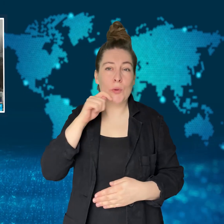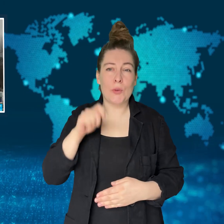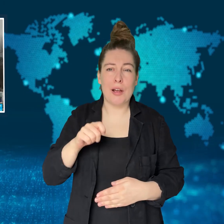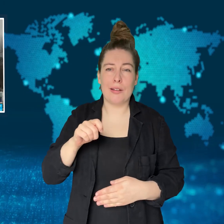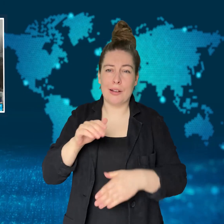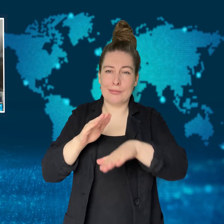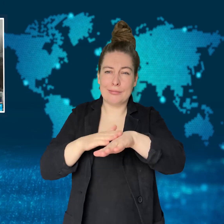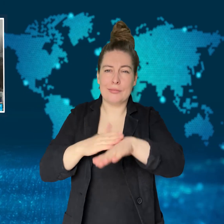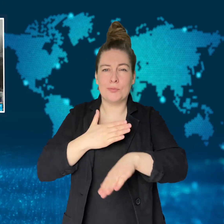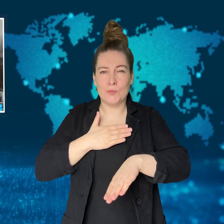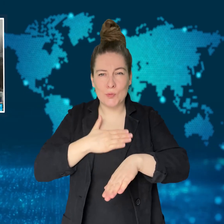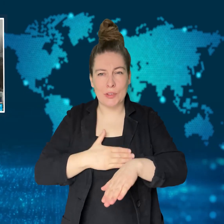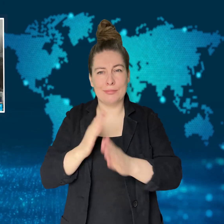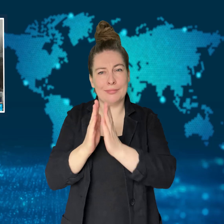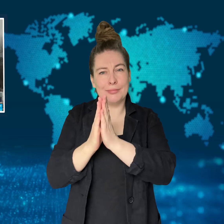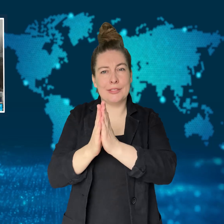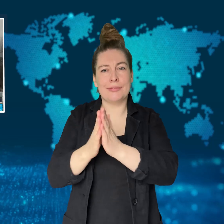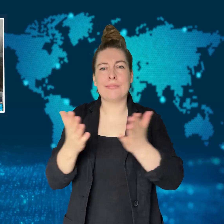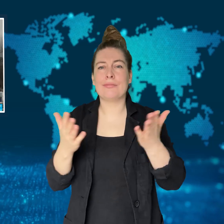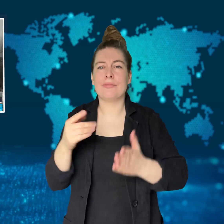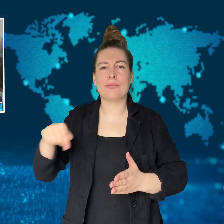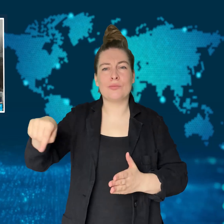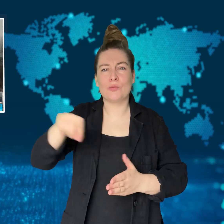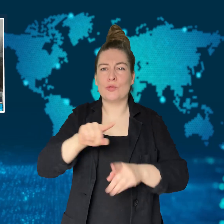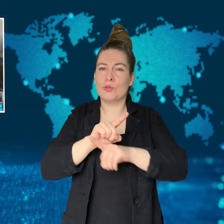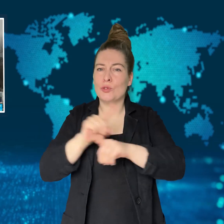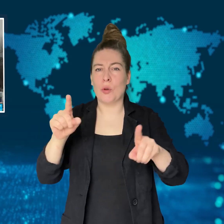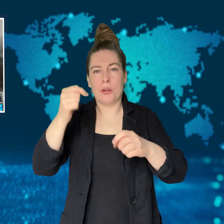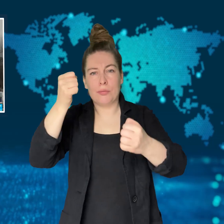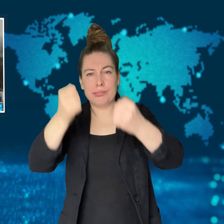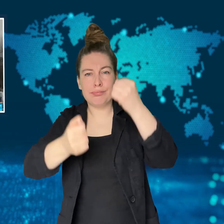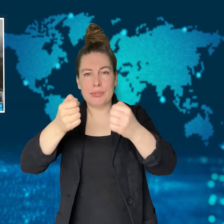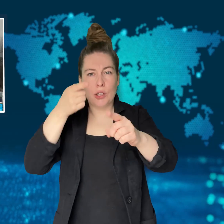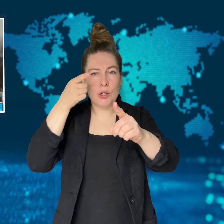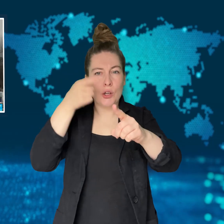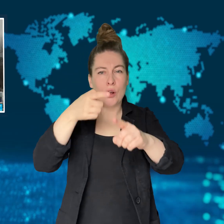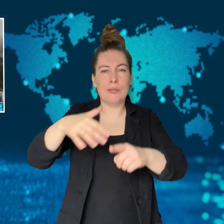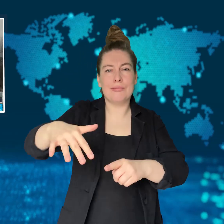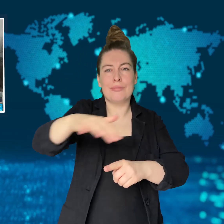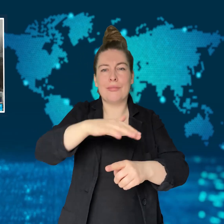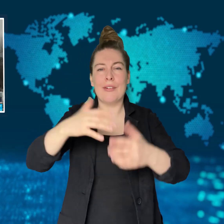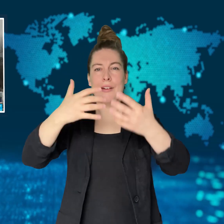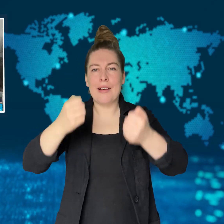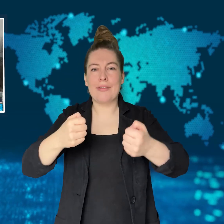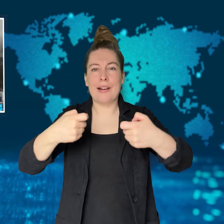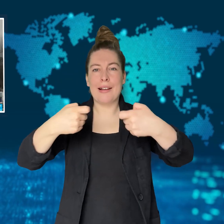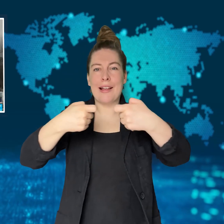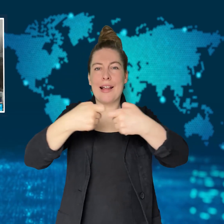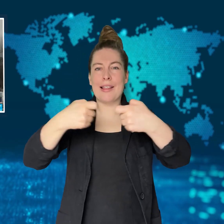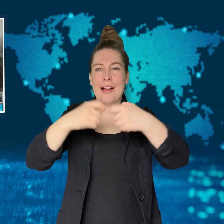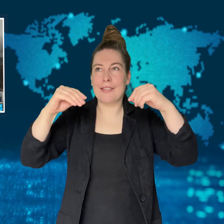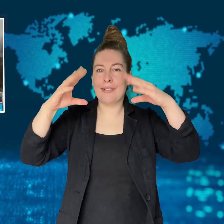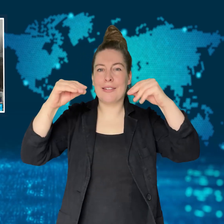once again. It has even been difficult to reach a limited